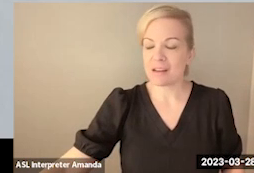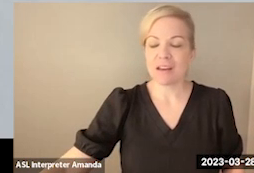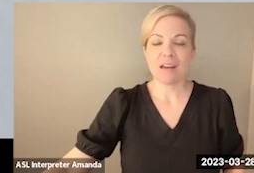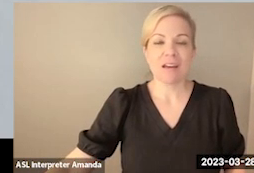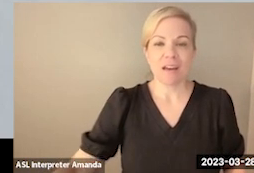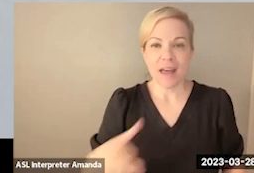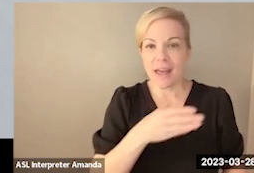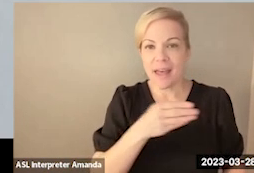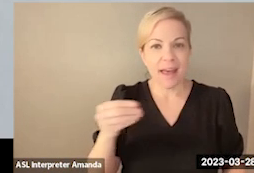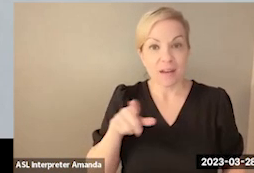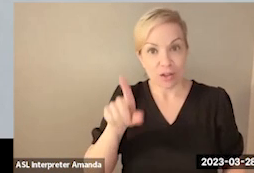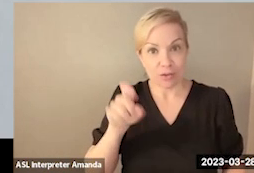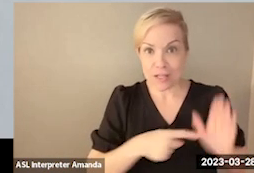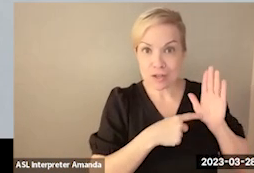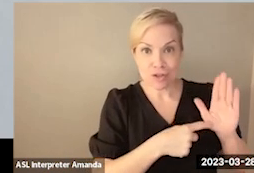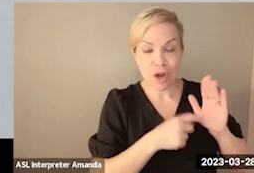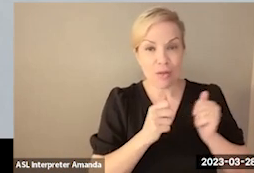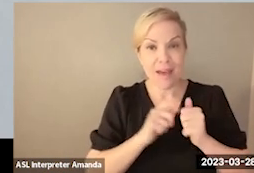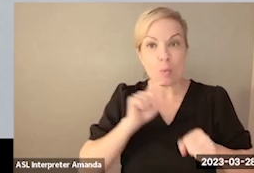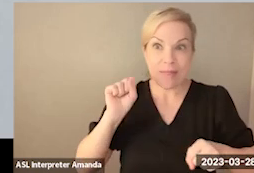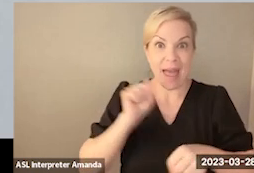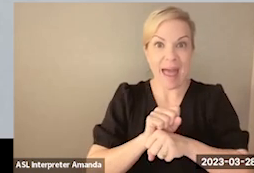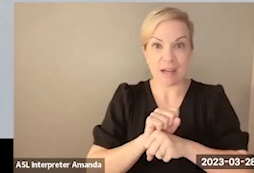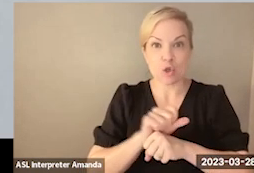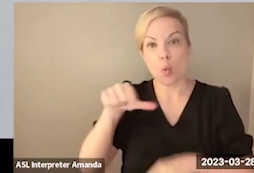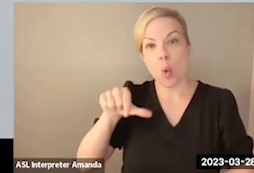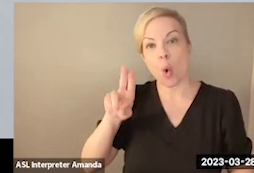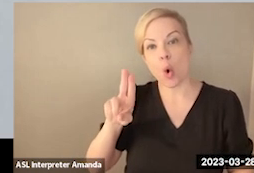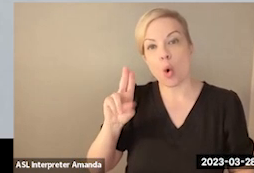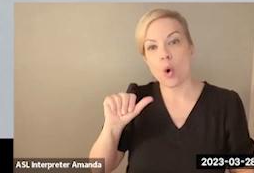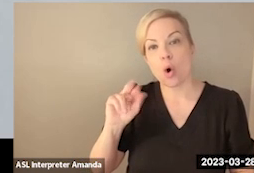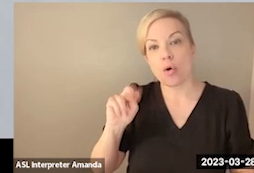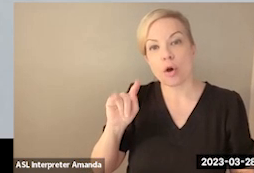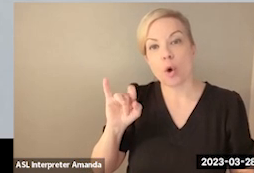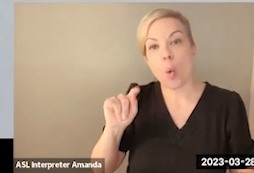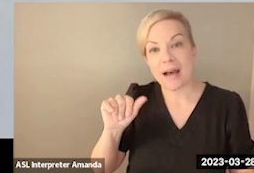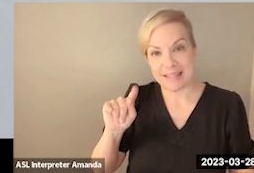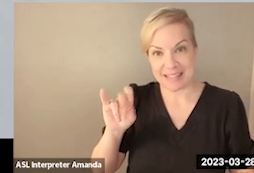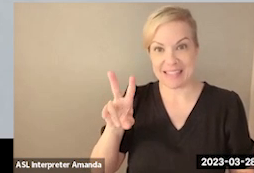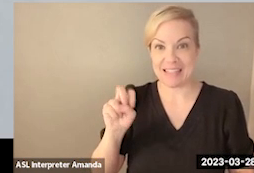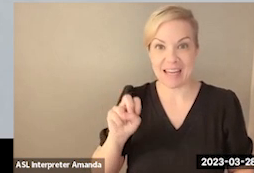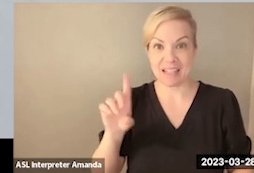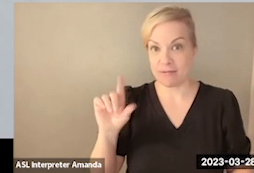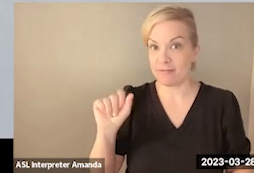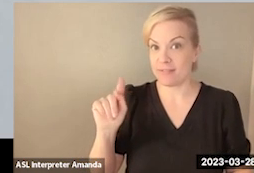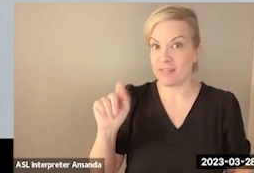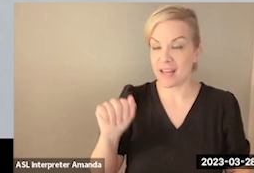Debbie Stine, Science & Technology Policy Academy: and you need to show that with actual quantitative data, and because of this it can be more challenging, you know, for them, as they, you know, go